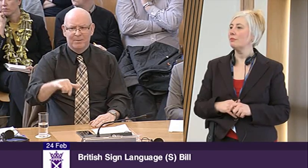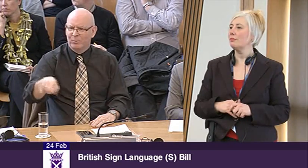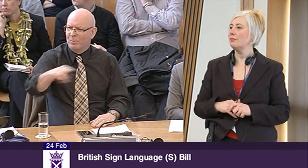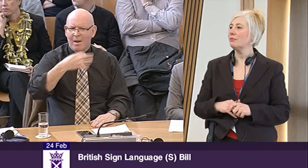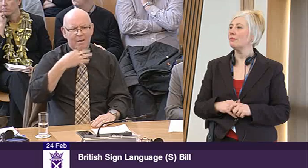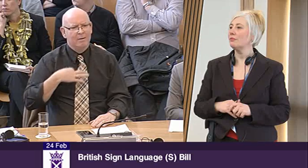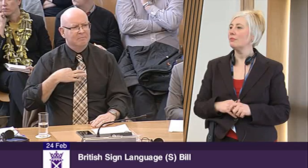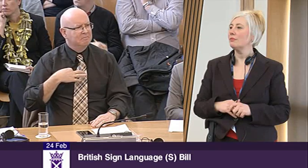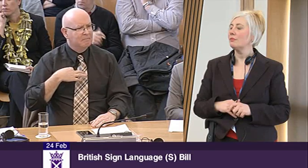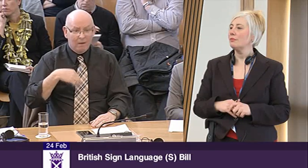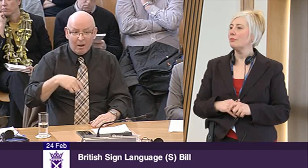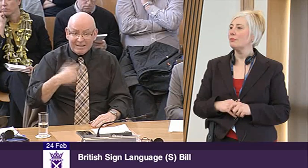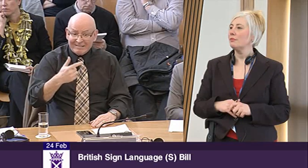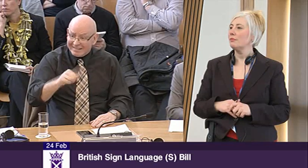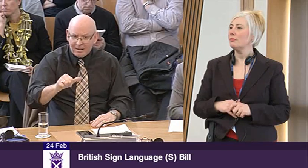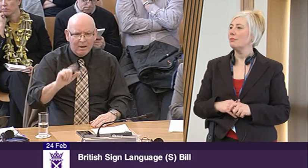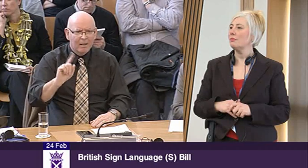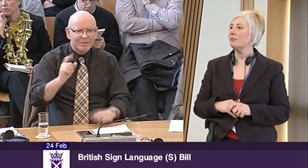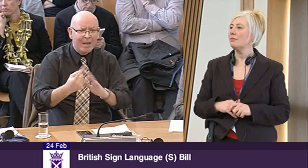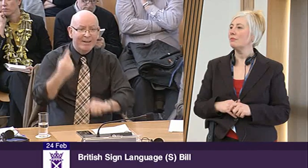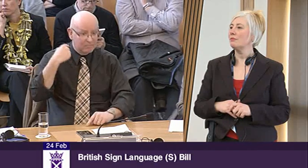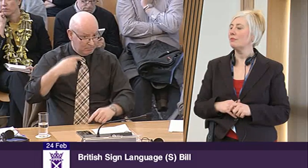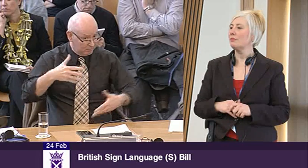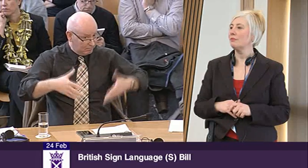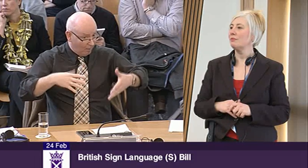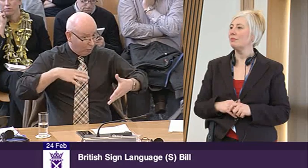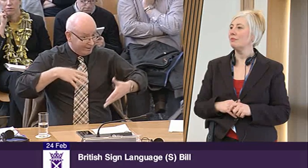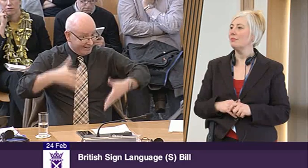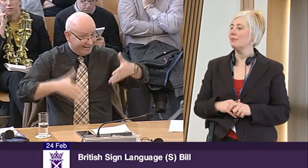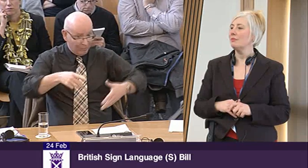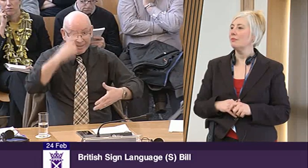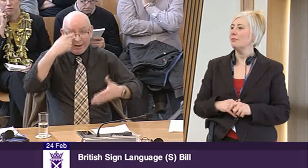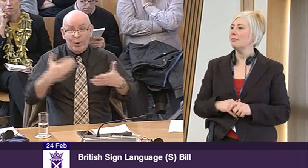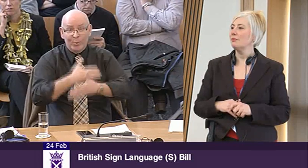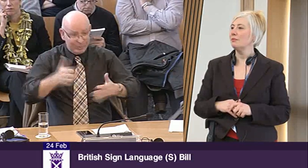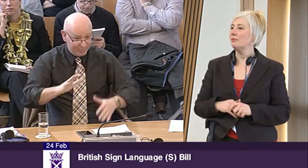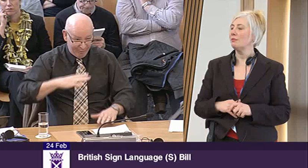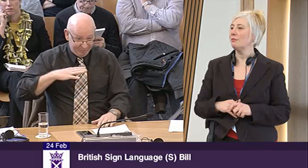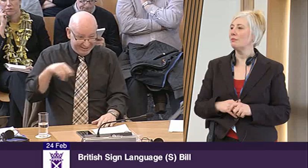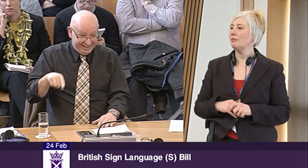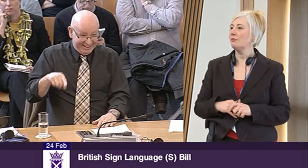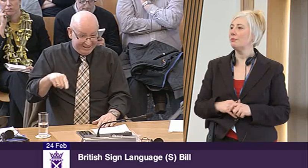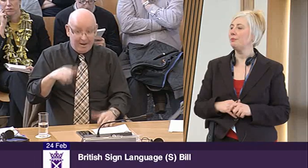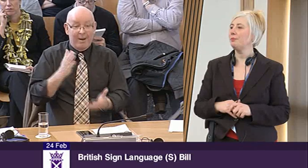here in 1760. That makes us think, “Hang on—signing was used in 1760?” British